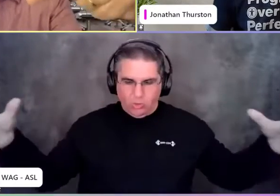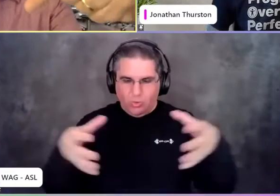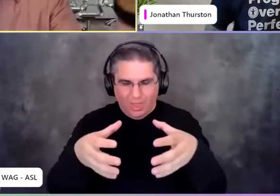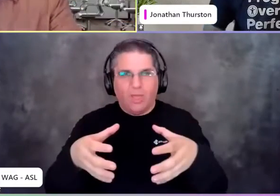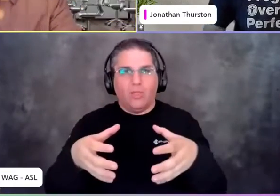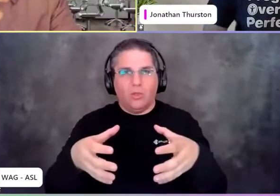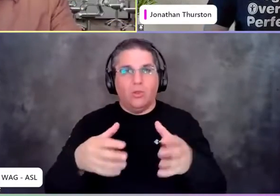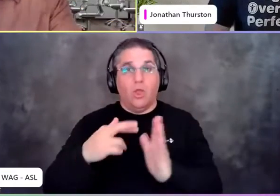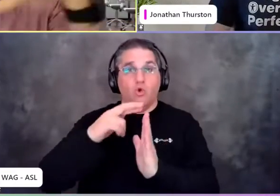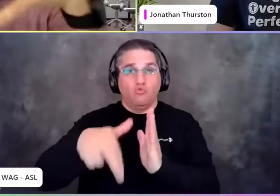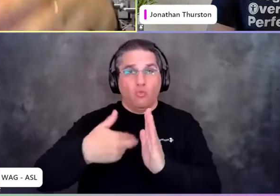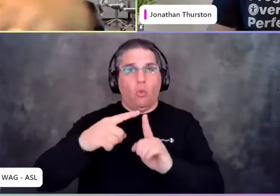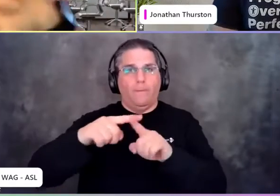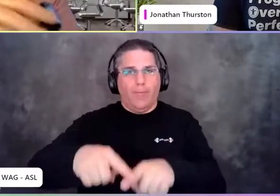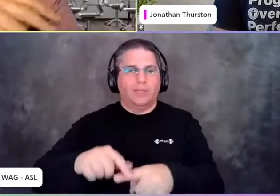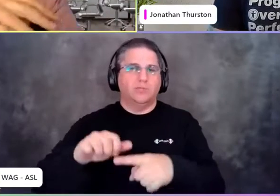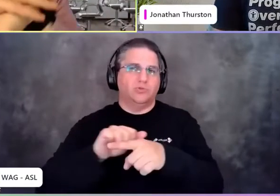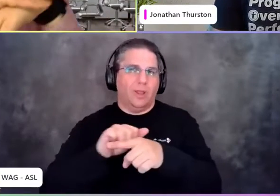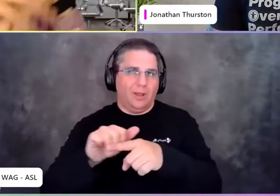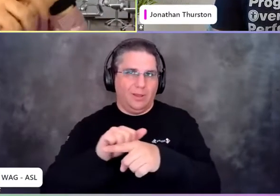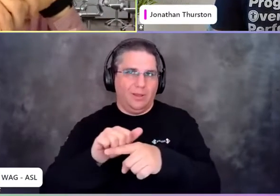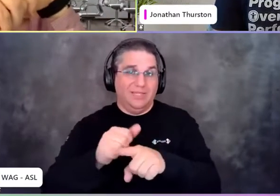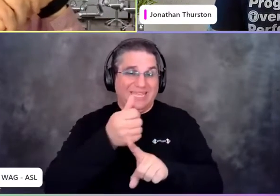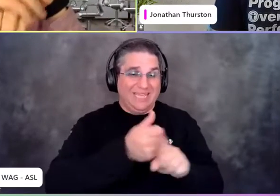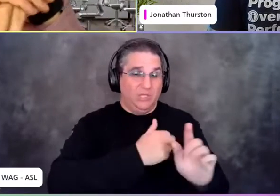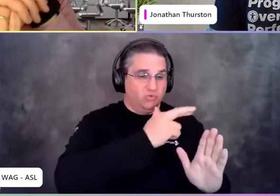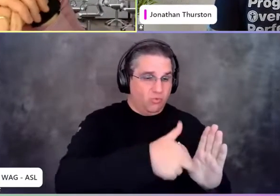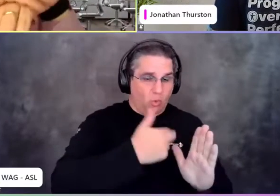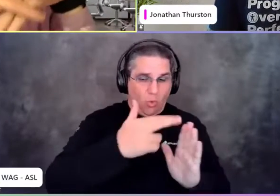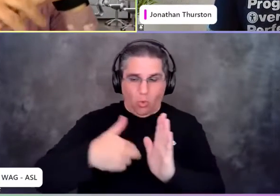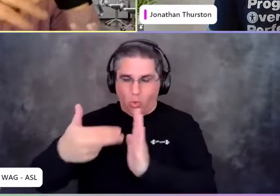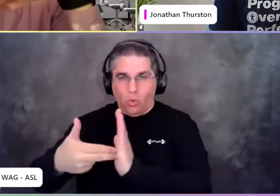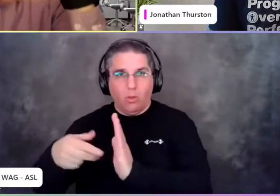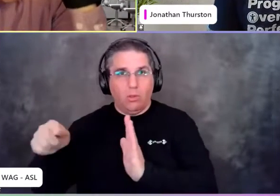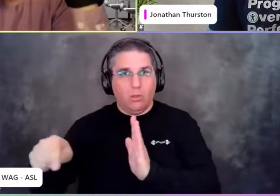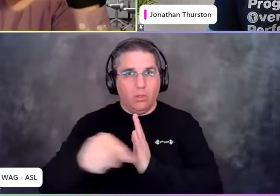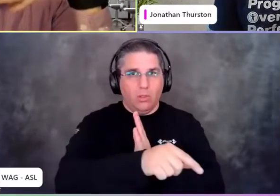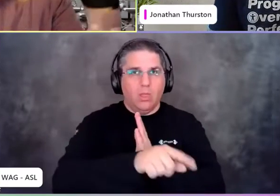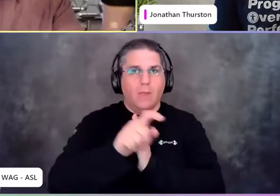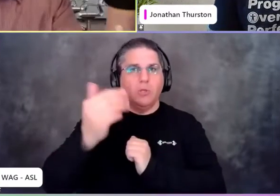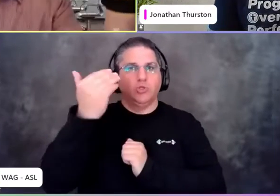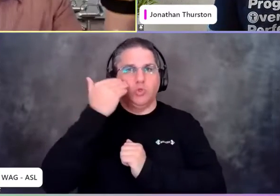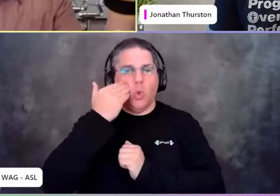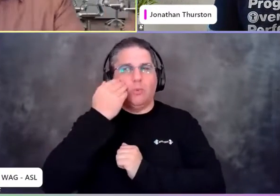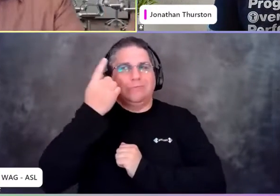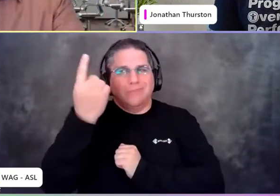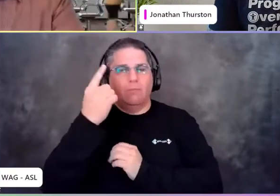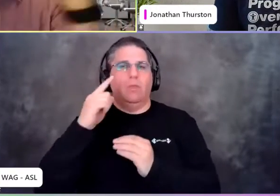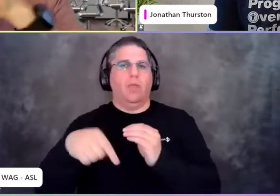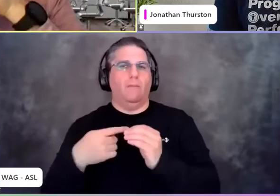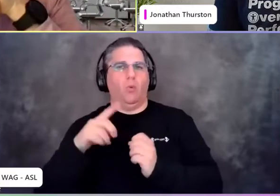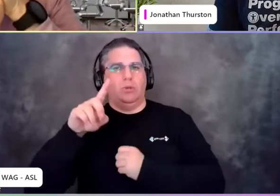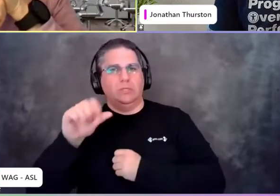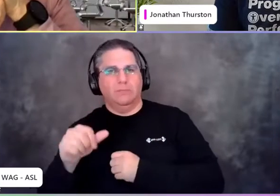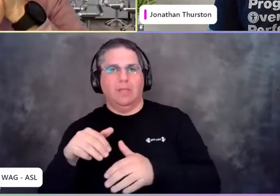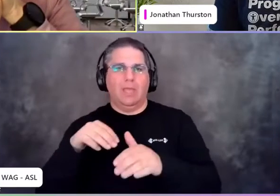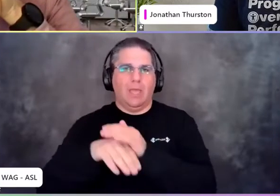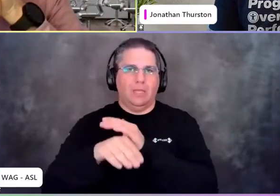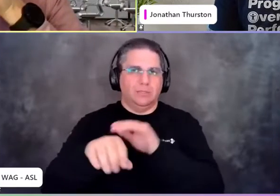organization deploys that content on. So it really is a comprehensive look at world based training, and what do